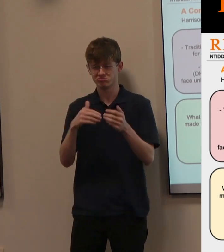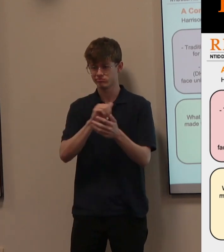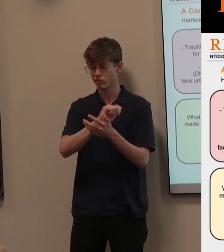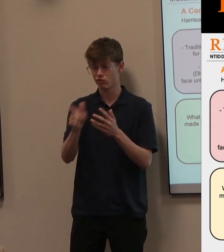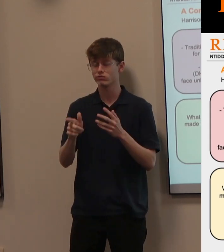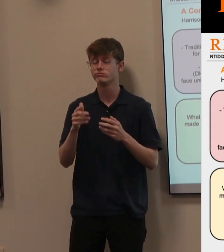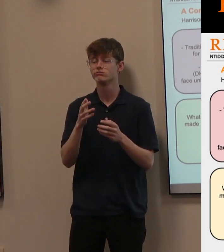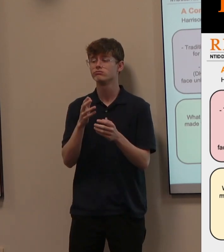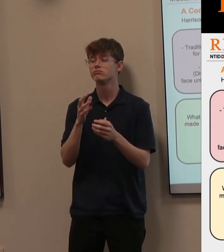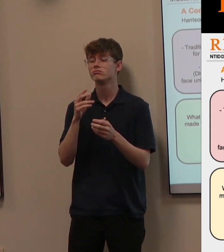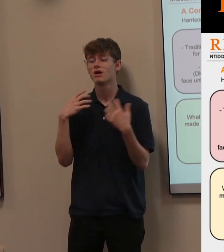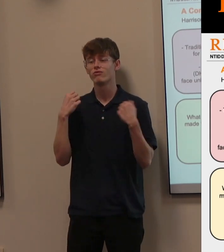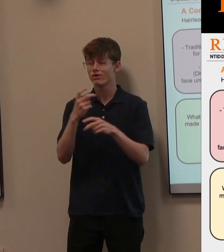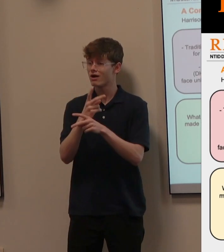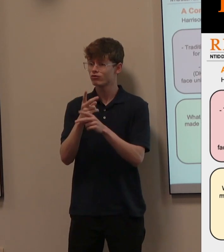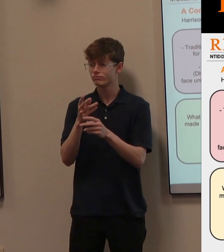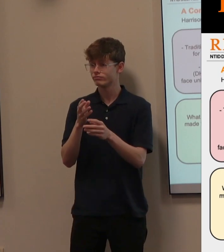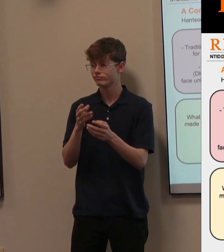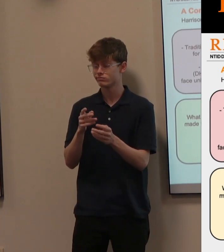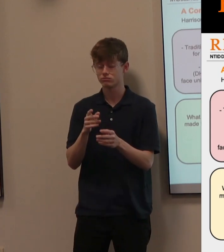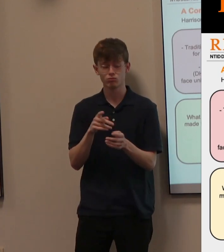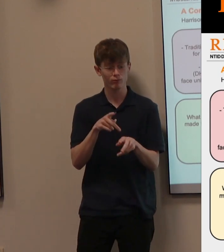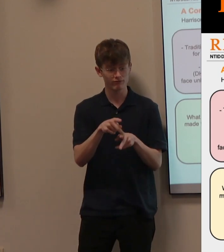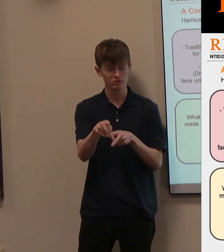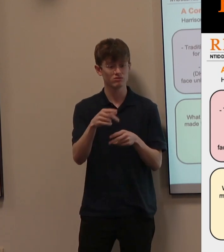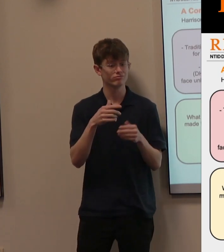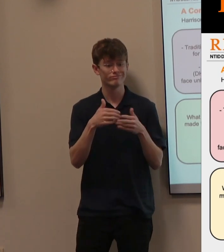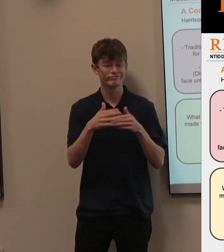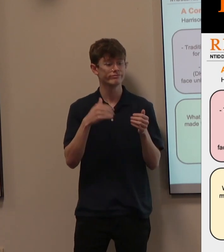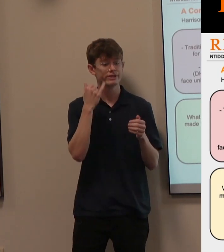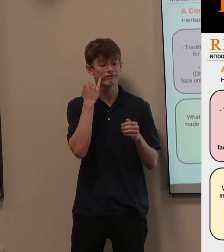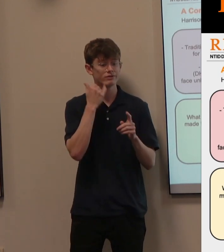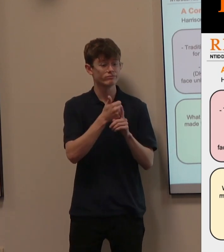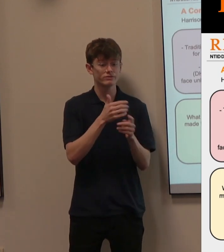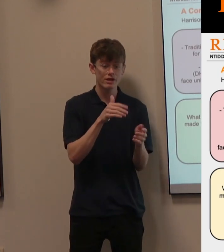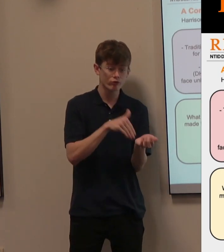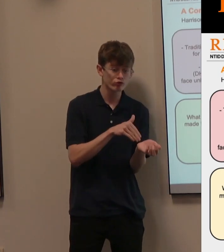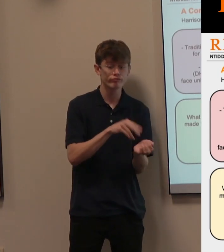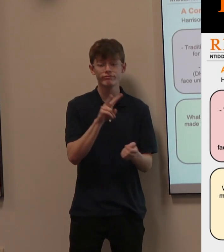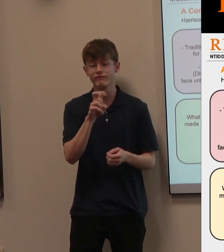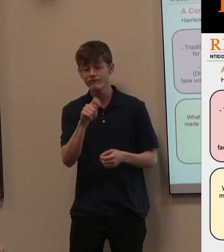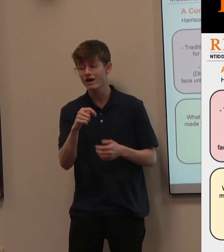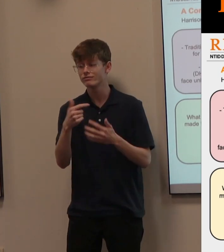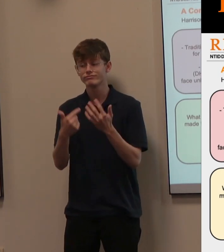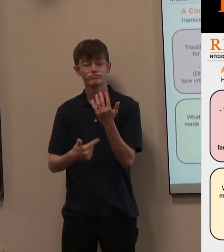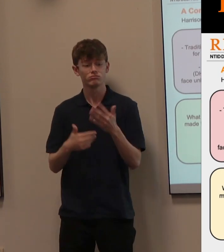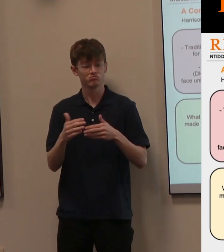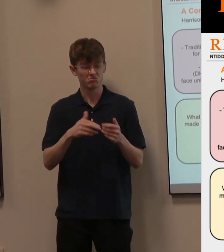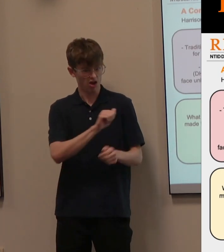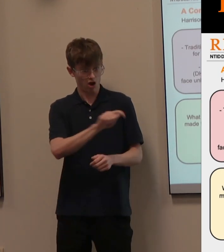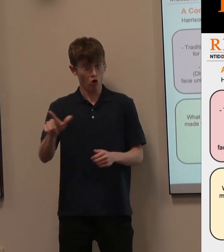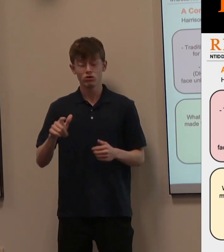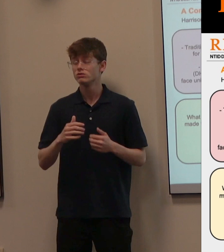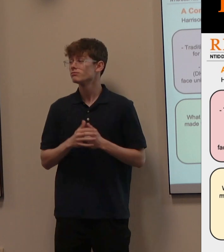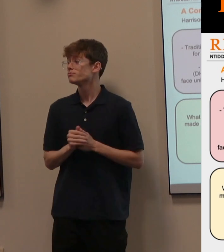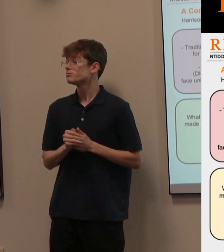and hearing medical professionals and healthcare providers. It could be a doctor, a vet, all of them are welcome